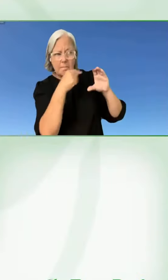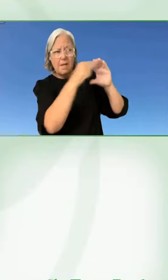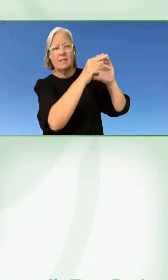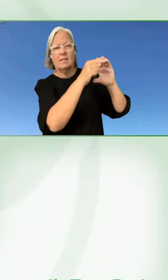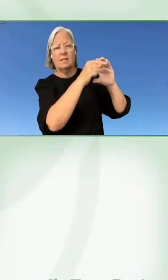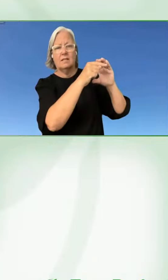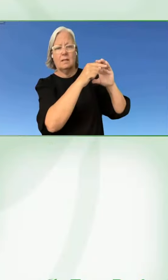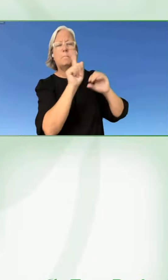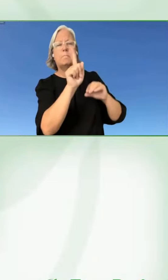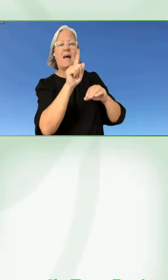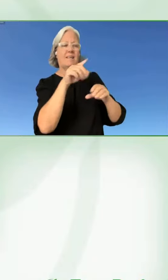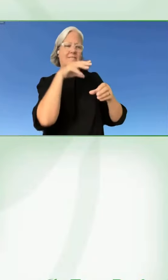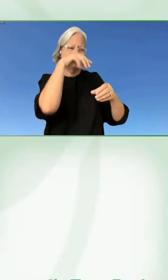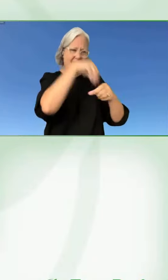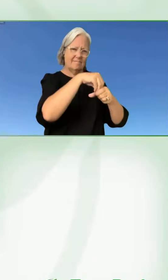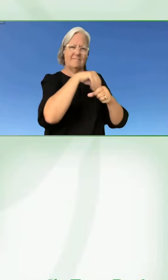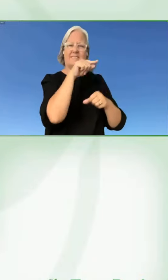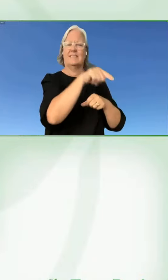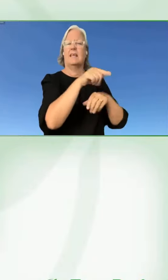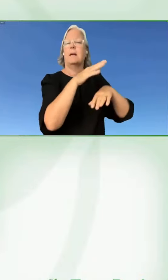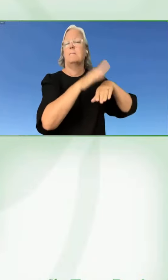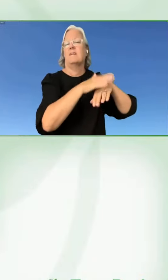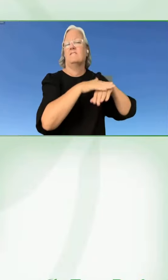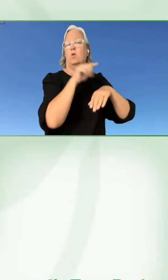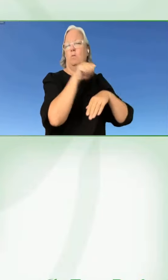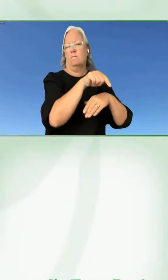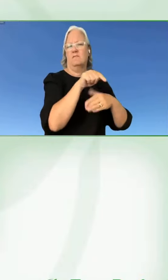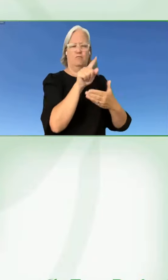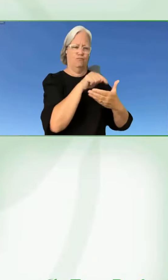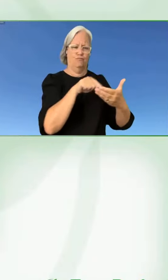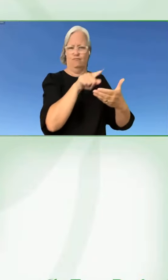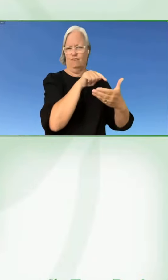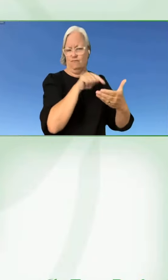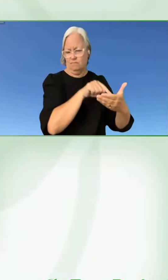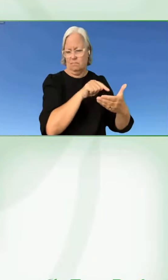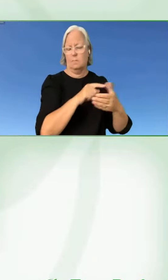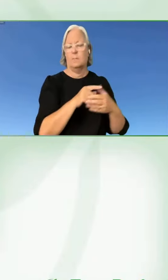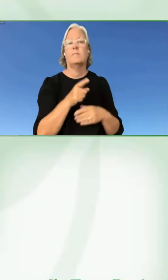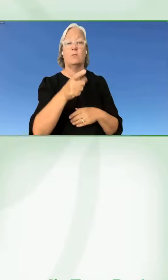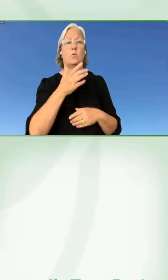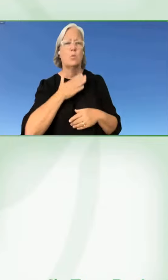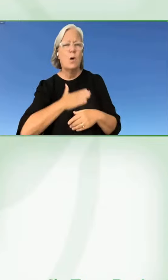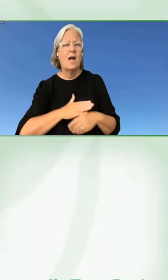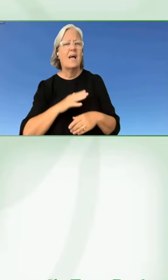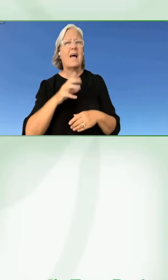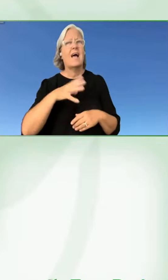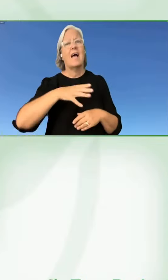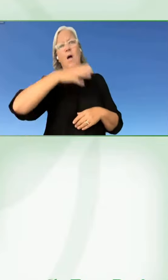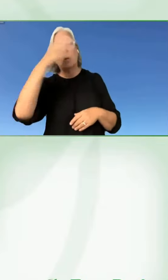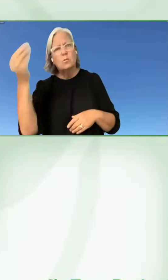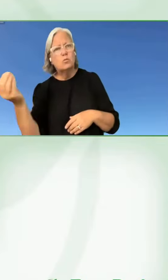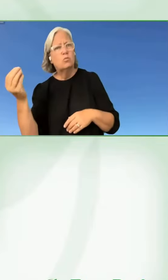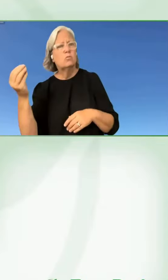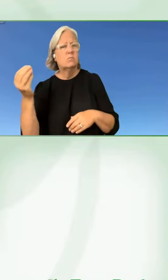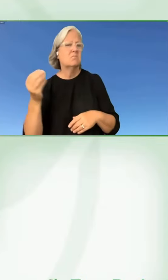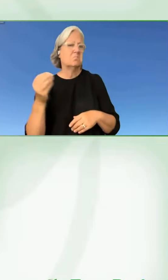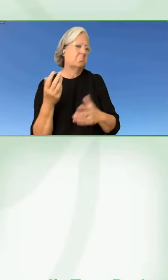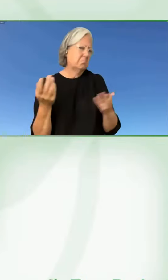Can you also tell us where right now your solution is in use? What is your experience with the solution in practice, and then also whether any surprising results coming out of it? For windows, Mac OS, the software captures the screen and combat it, so it's